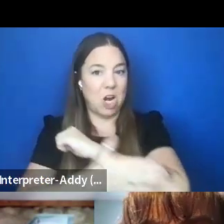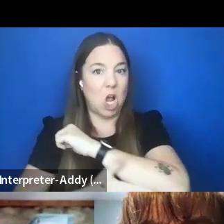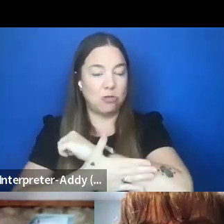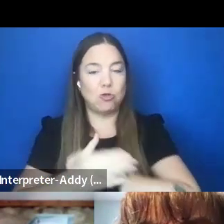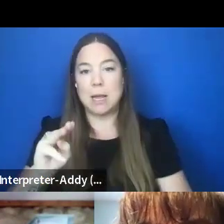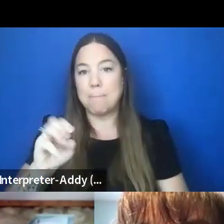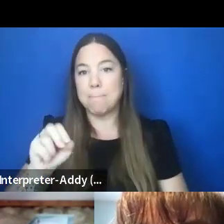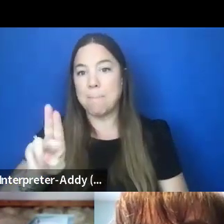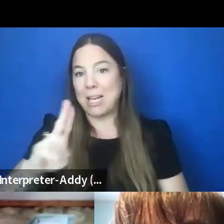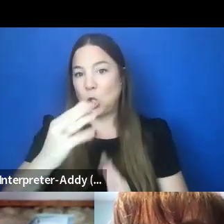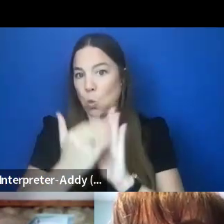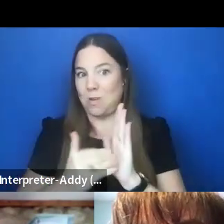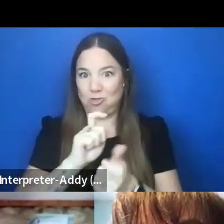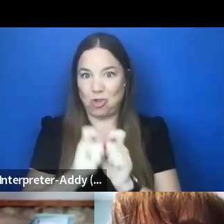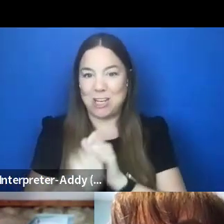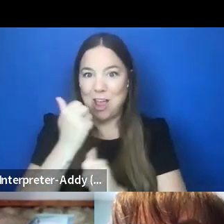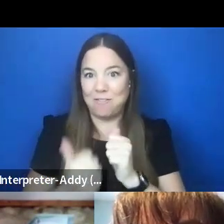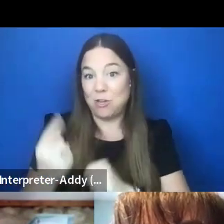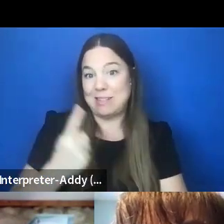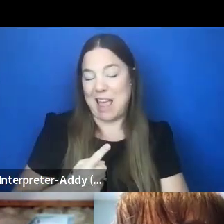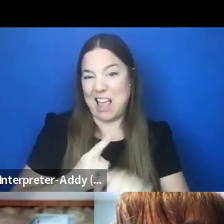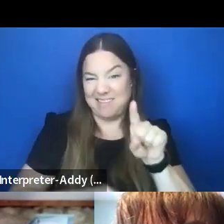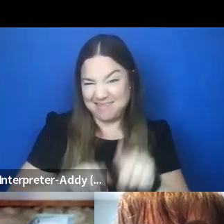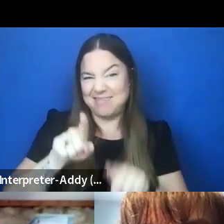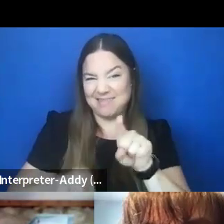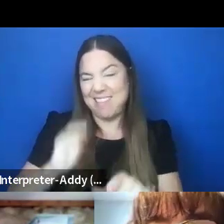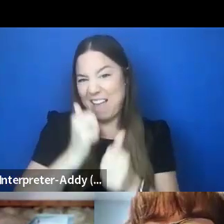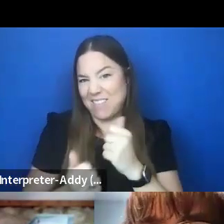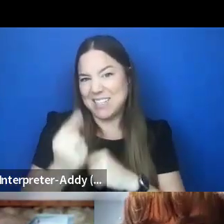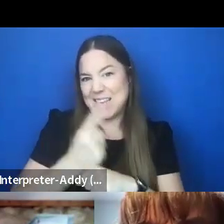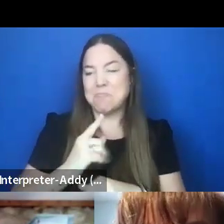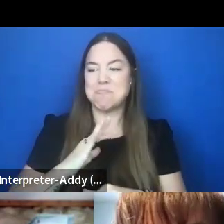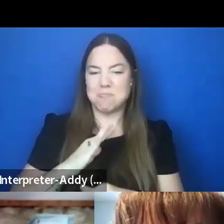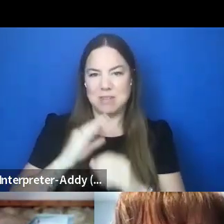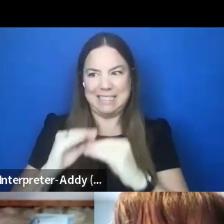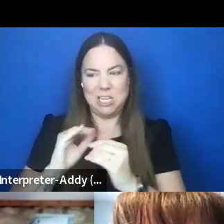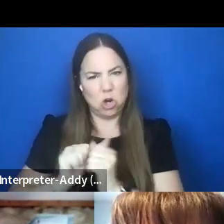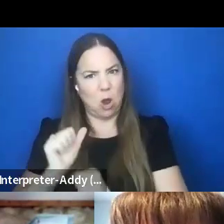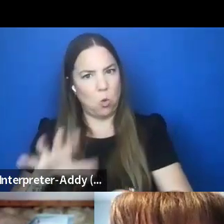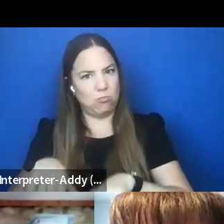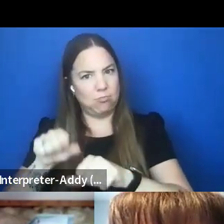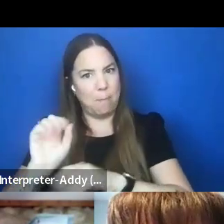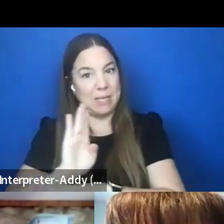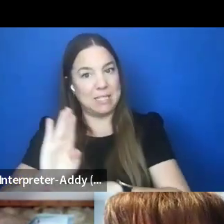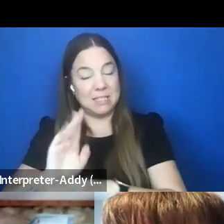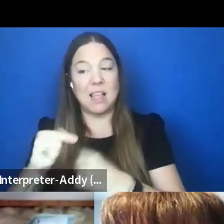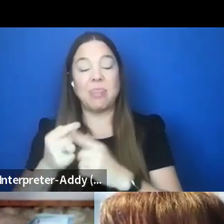Aerius Franklin: And so it's just a way to get them acclimated to the business. And then eventually, they open their own restaurant.